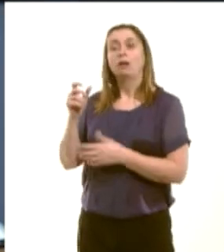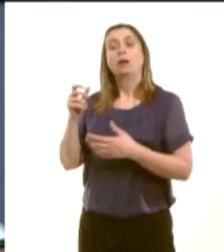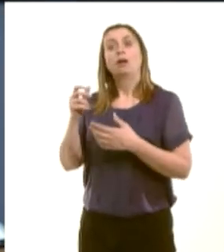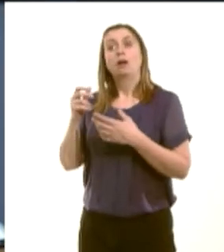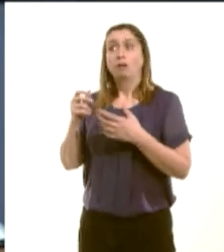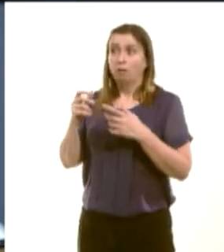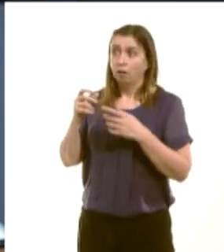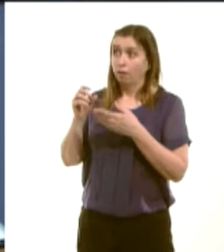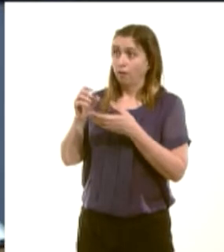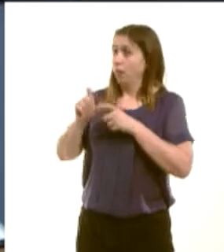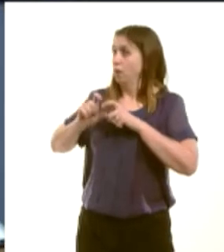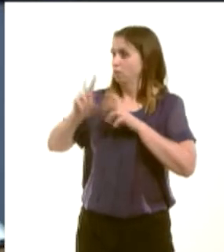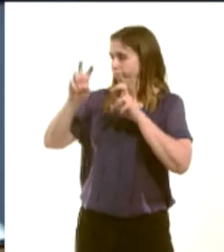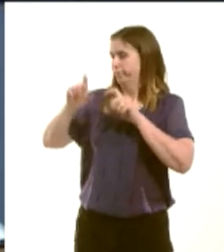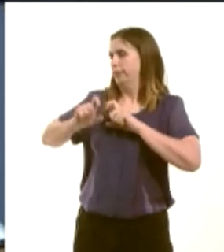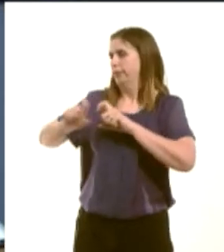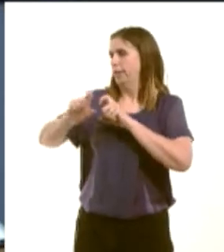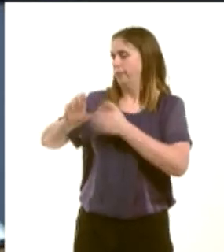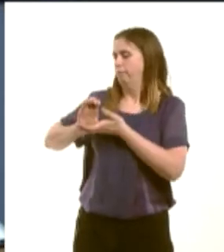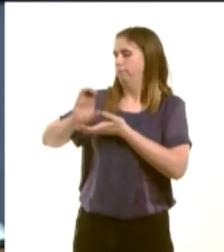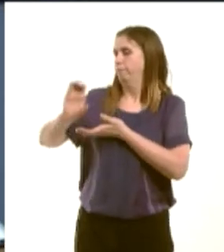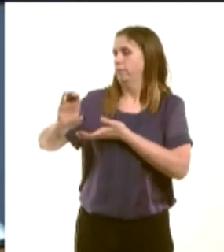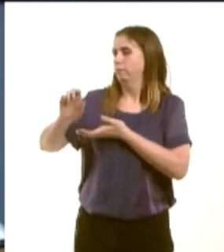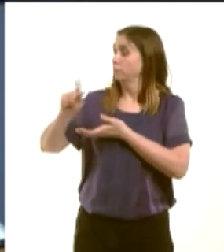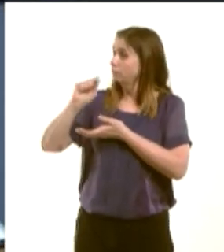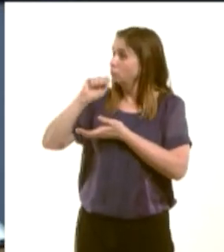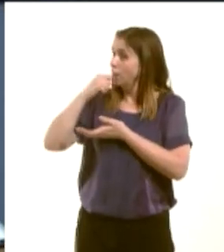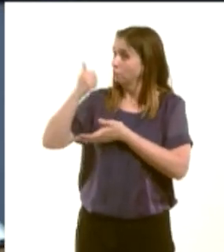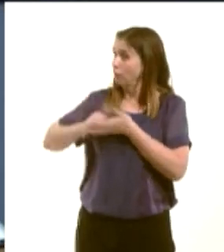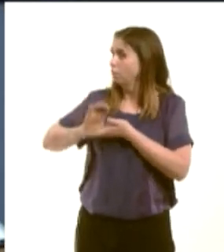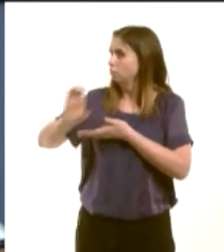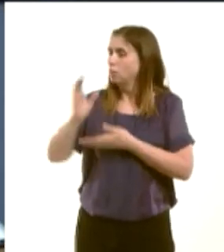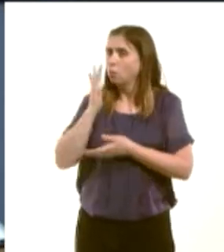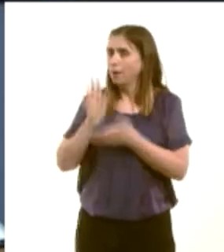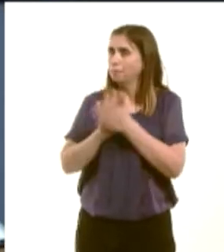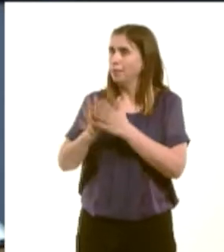fund and that process will be made available, so that rural practices, especially branch